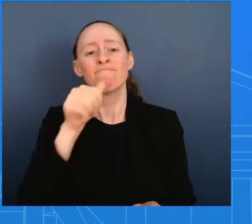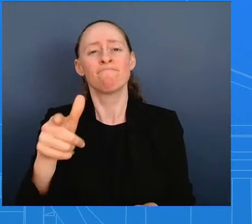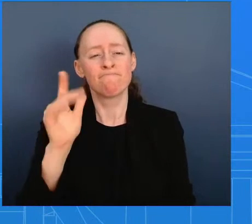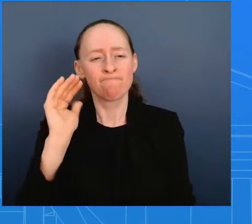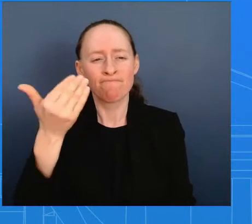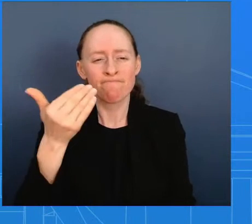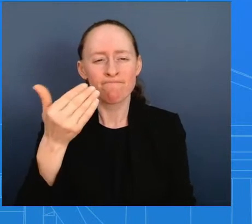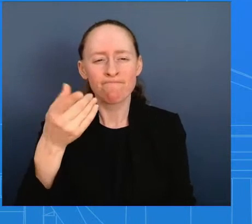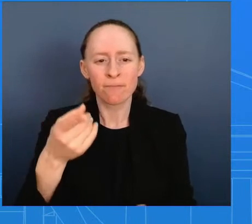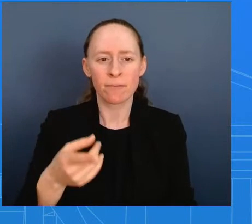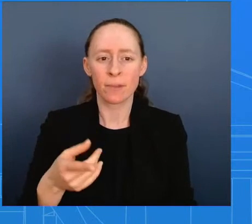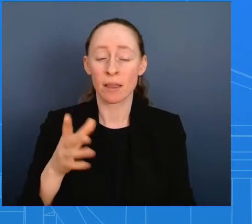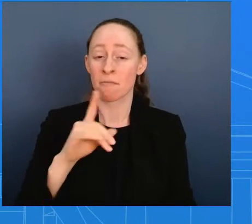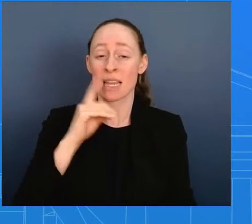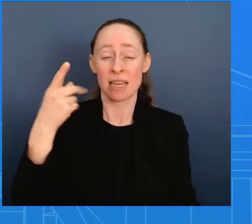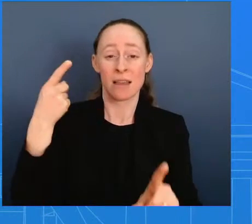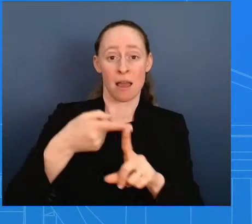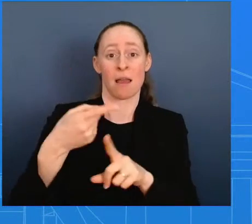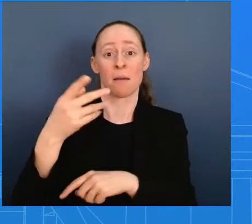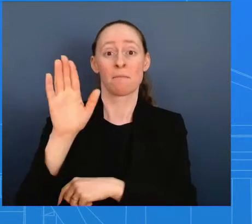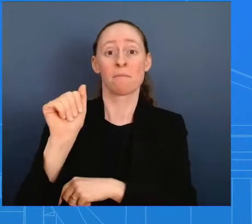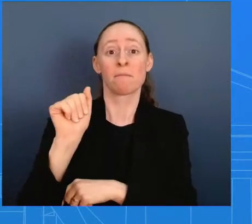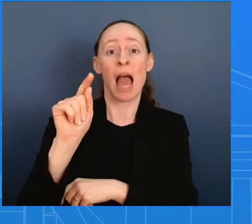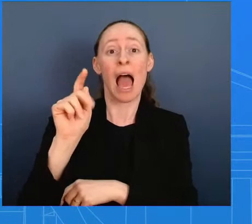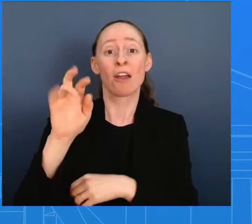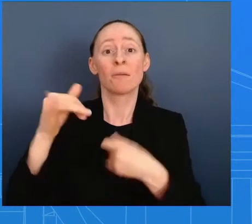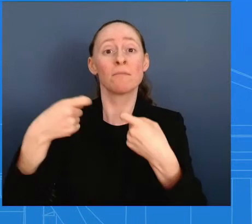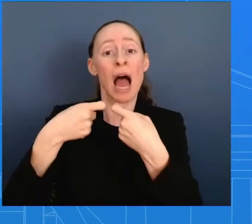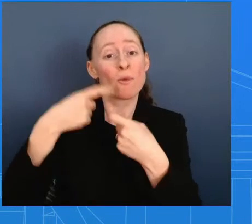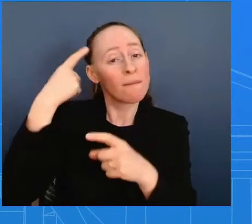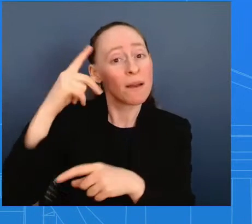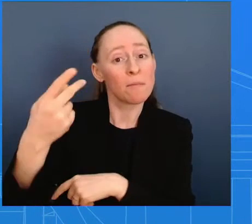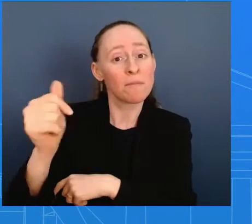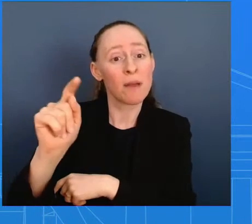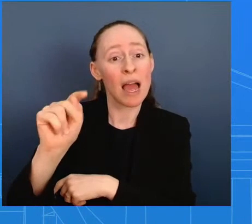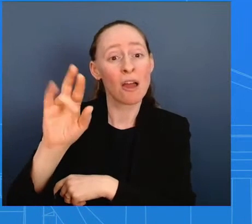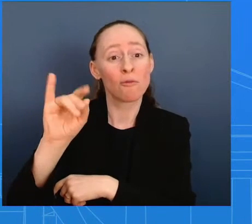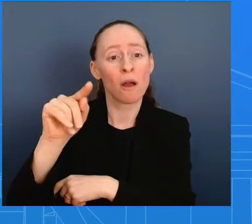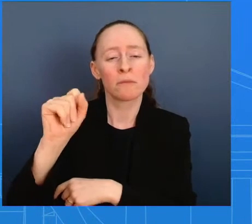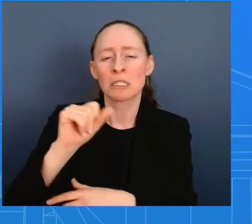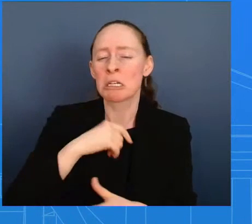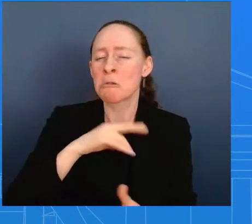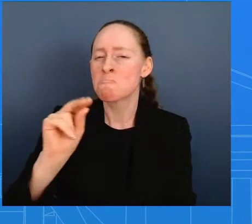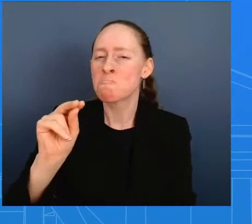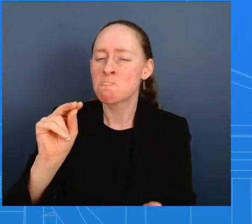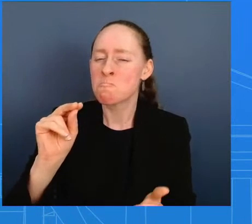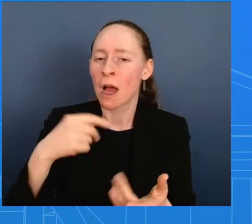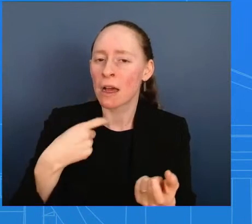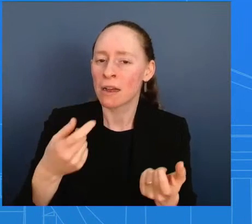for what we're trying to get in there. The Press: And then on the Middle East. The Press: Jake, a Ukraine question. The Press: Jake, you forgot the back of the room. Mr. Sullivan: All right. I'll -- I'll take you last.